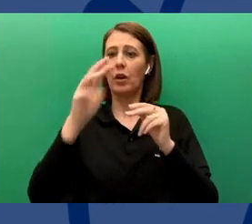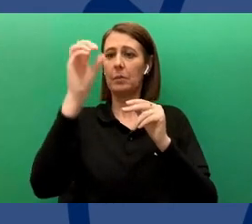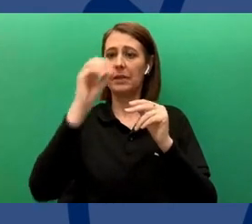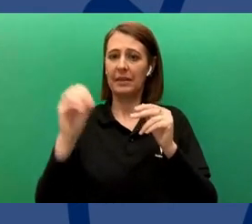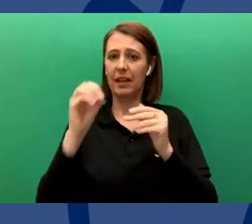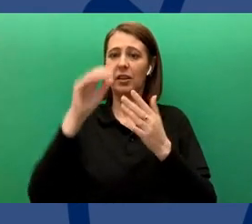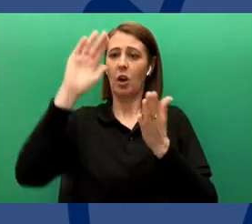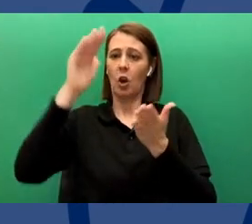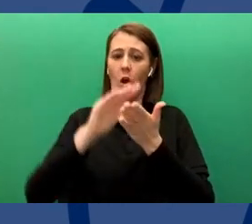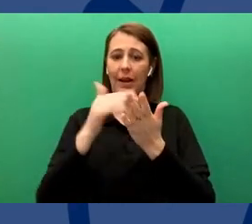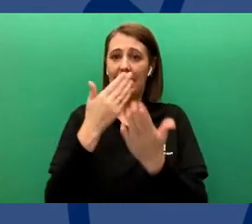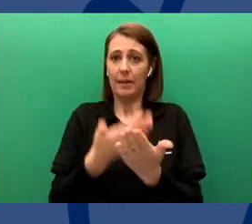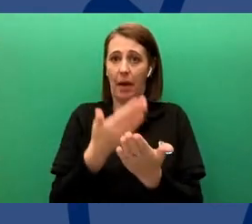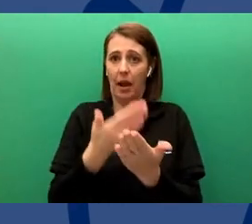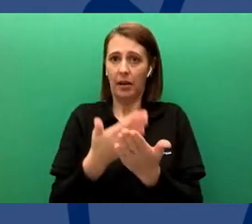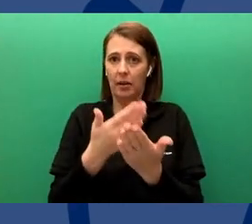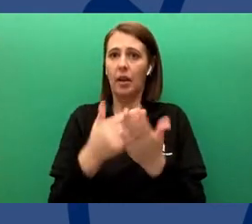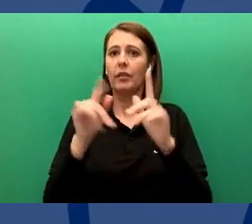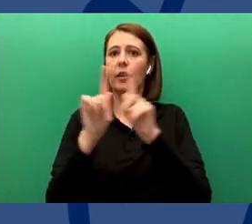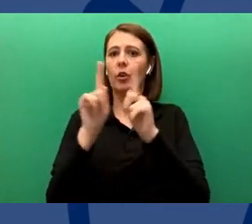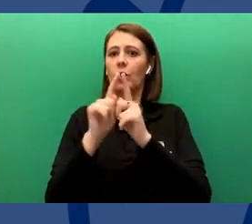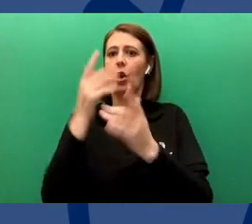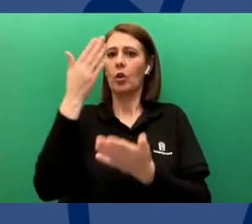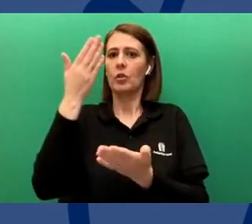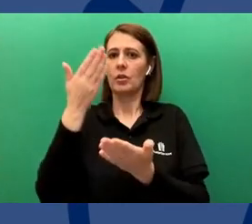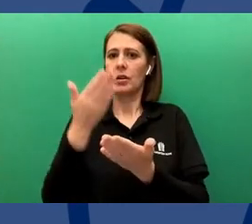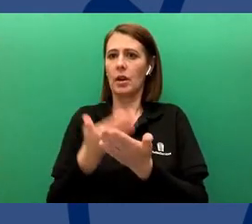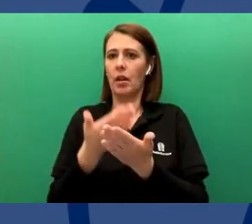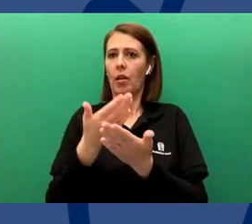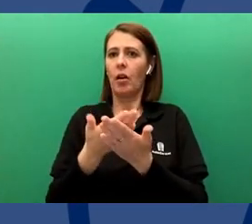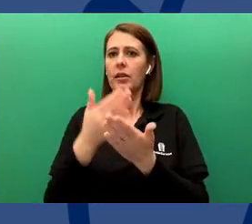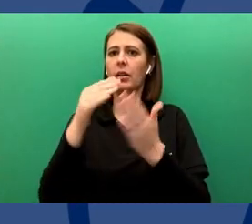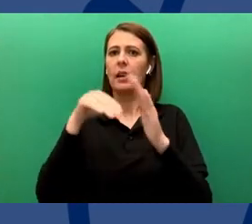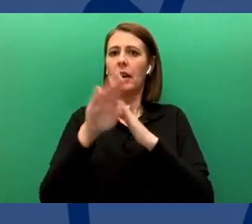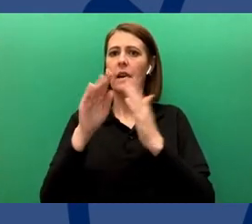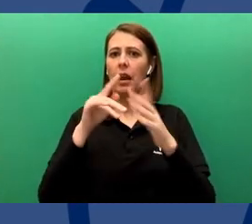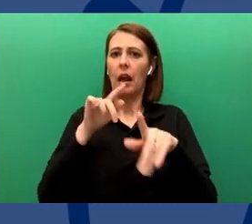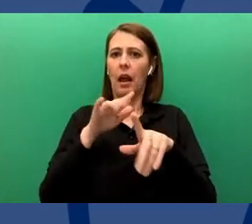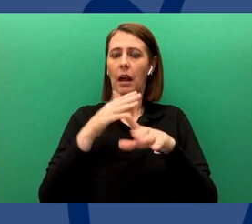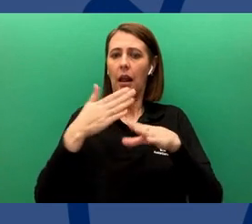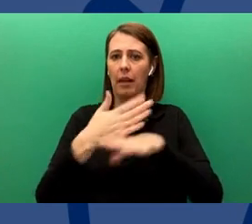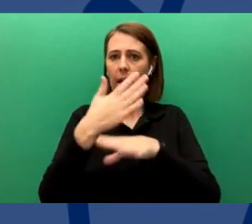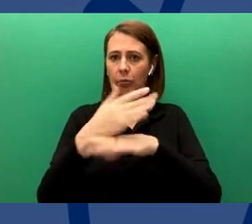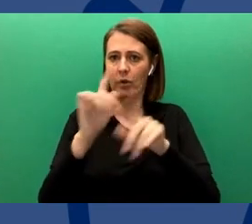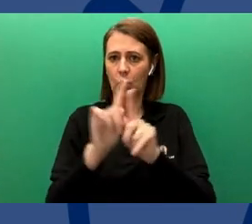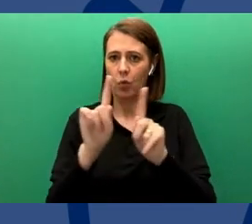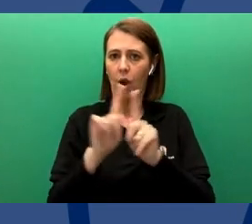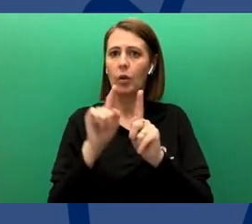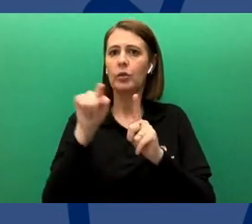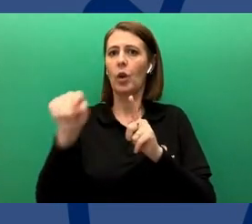also a decline in demand for labour. So the employing firm would be receiving less money